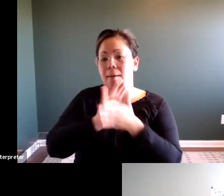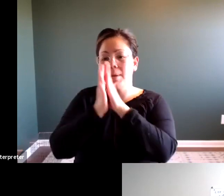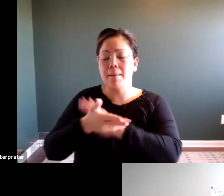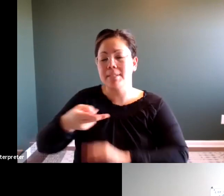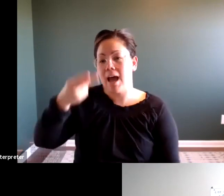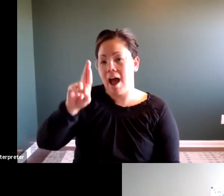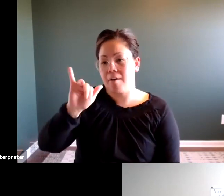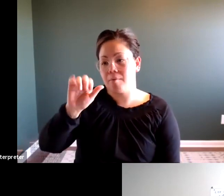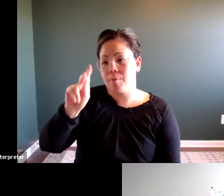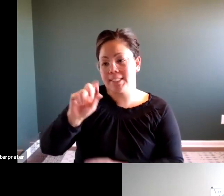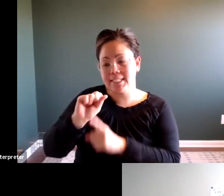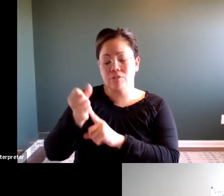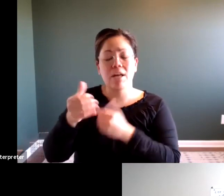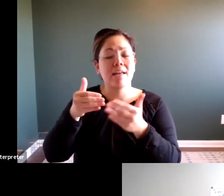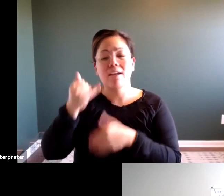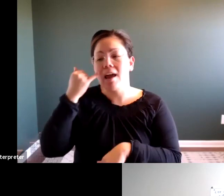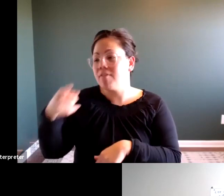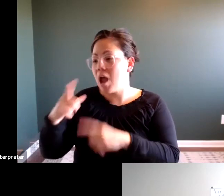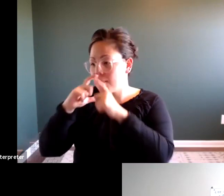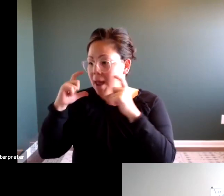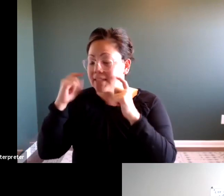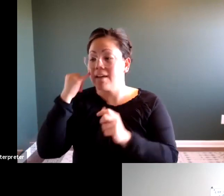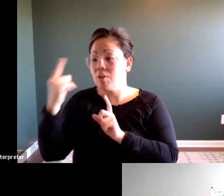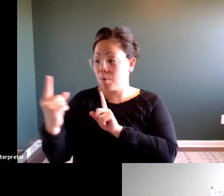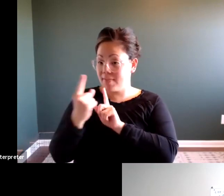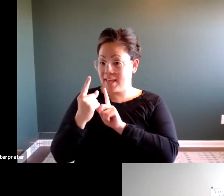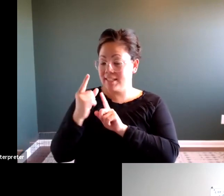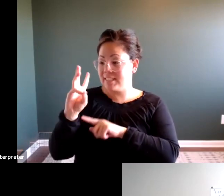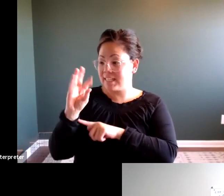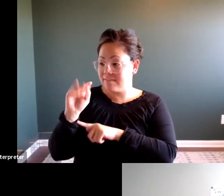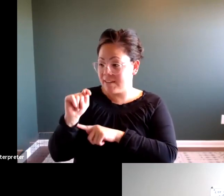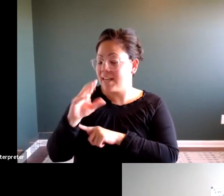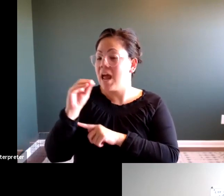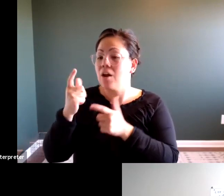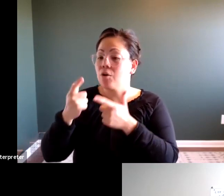even if they're wearing masks, that if they're going to be closer within six feet and around each other for greater than 15 minutes,